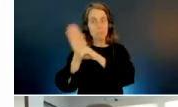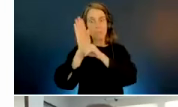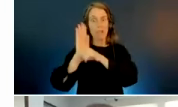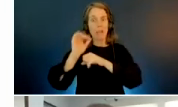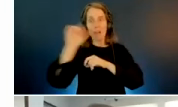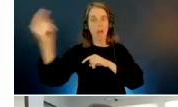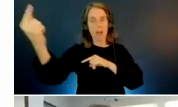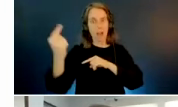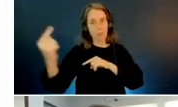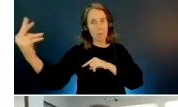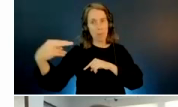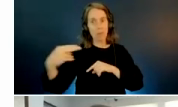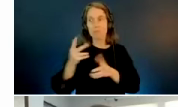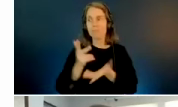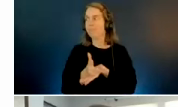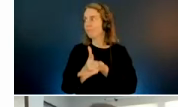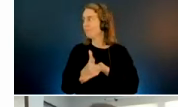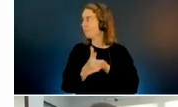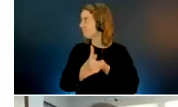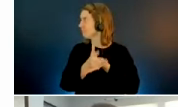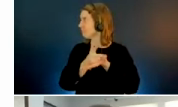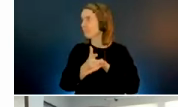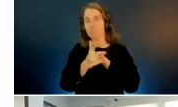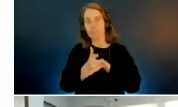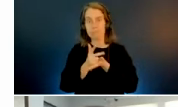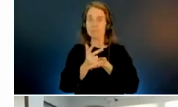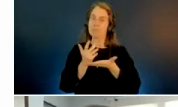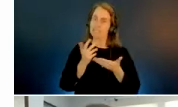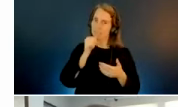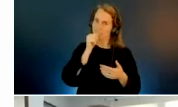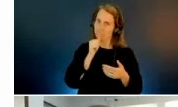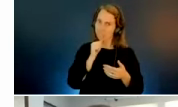the way it should be um we would encourage you to call your county office or to call us if